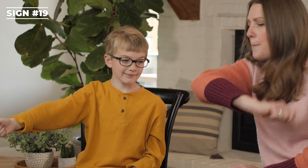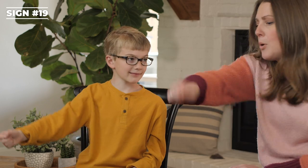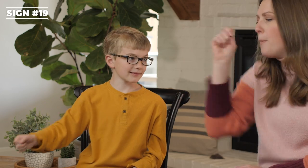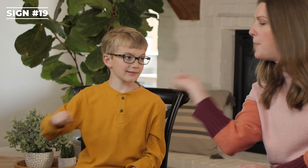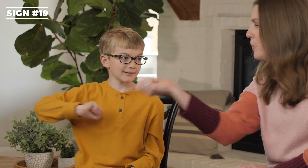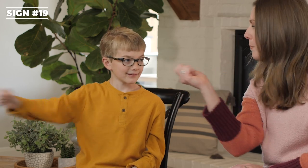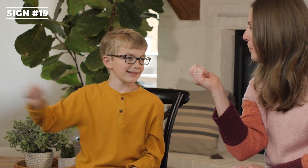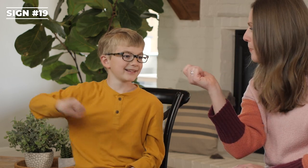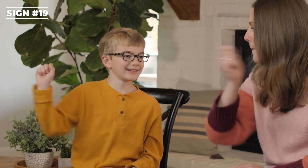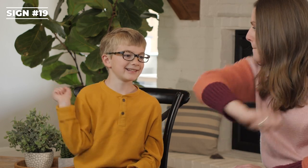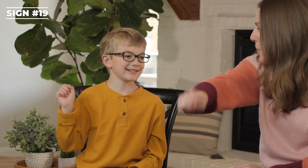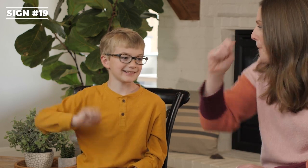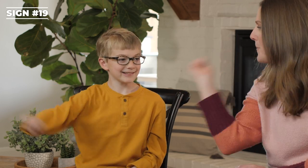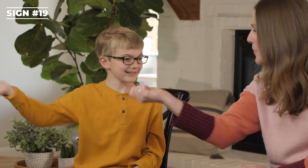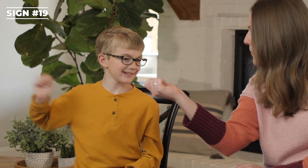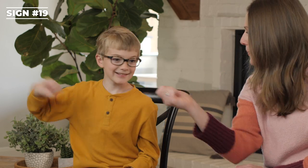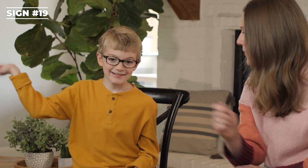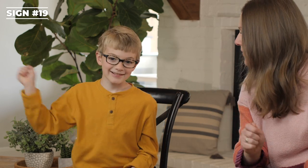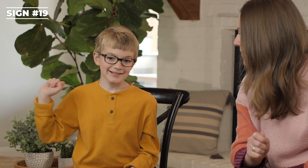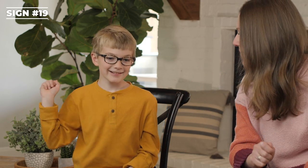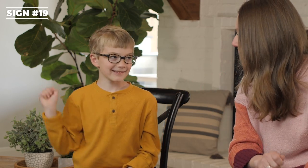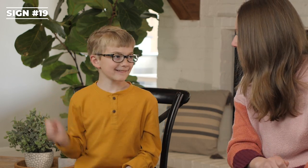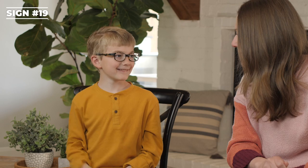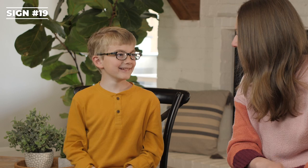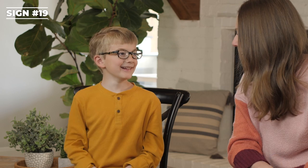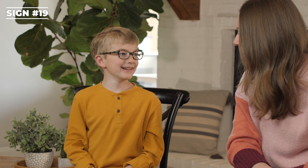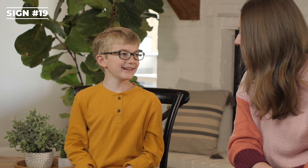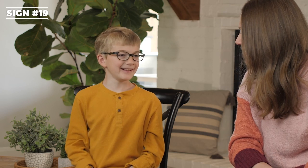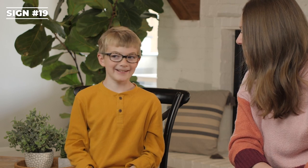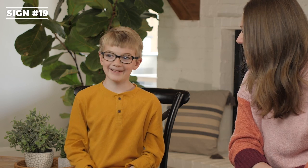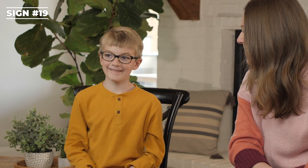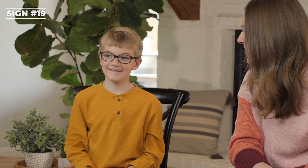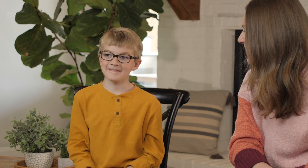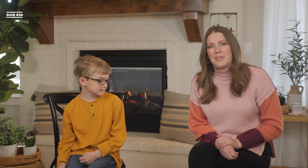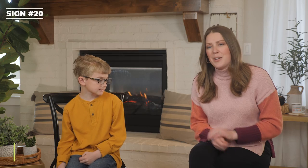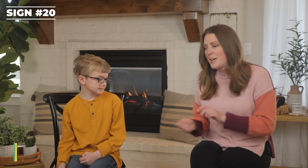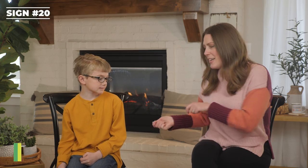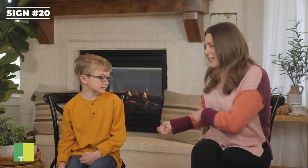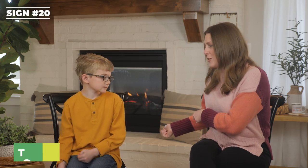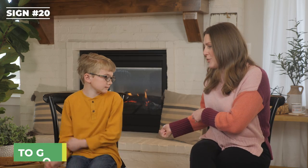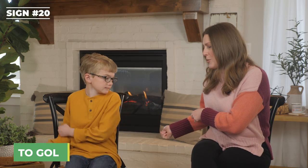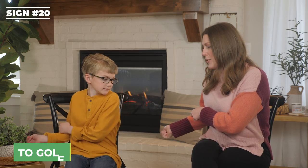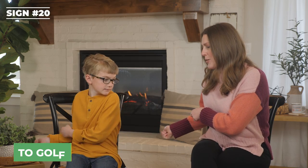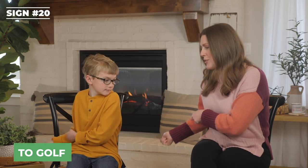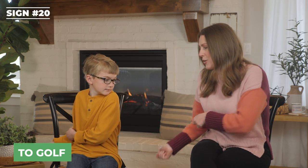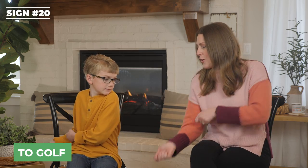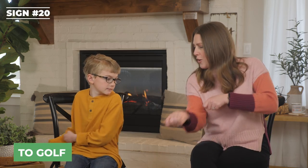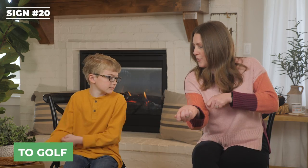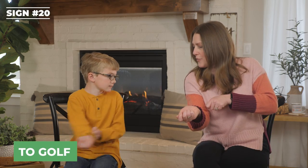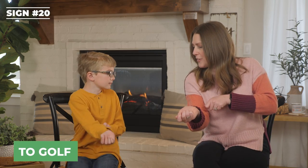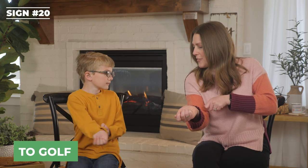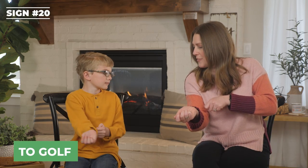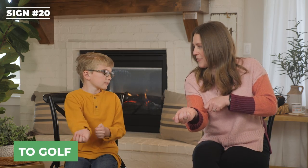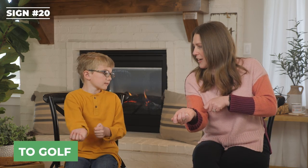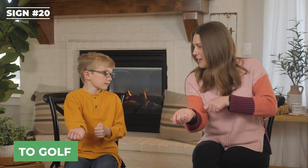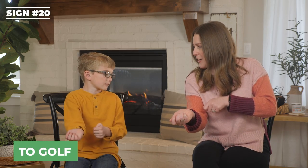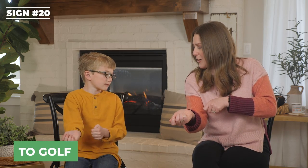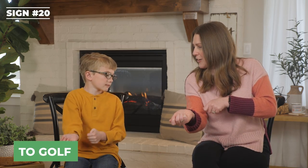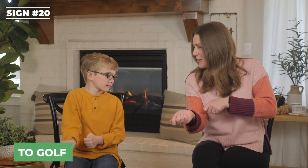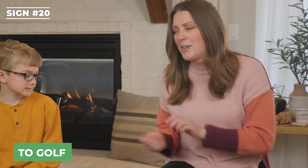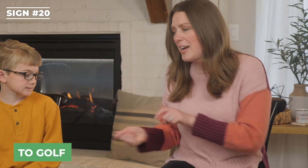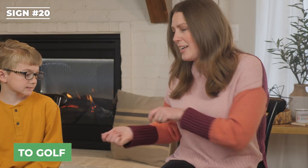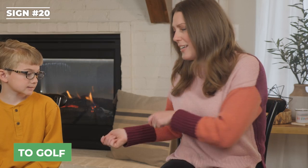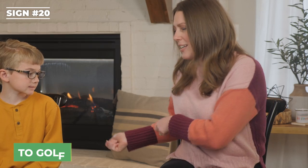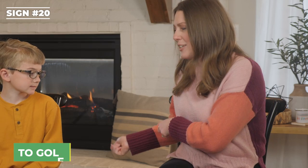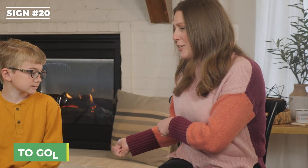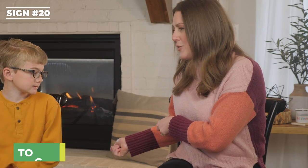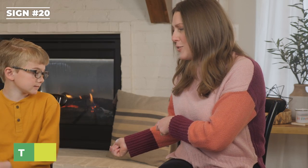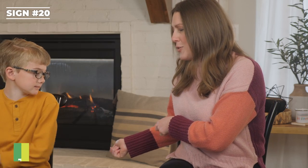Boom boom boom boom. Very good. All right can you do 'to golf'? Very good. Who's wanting to